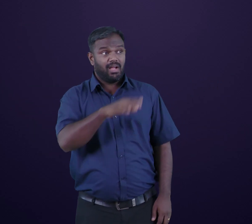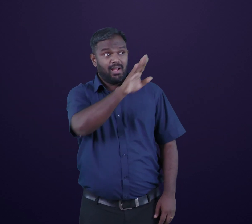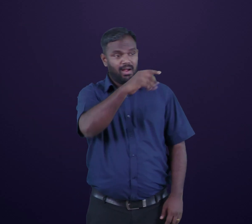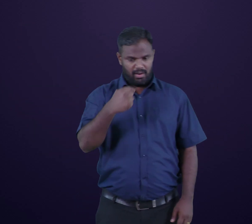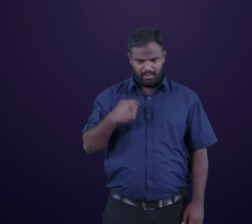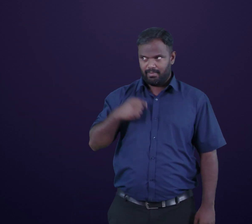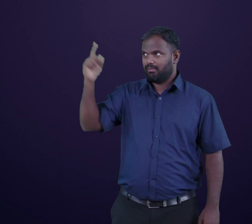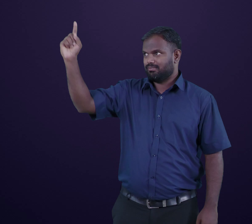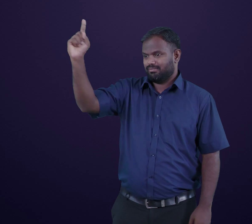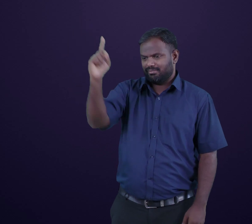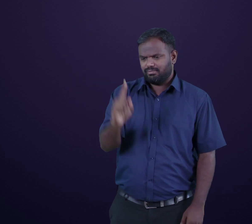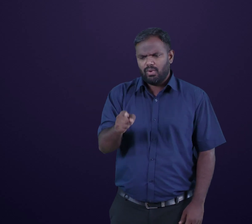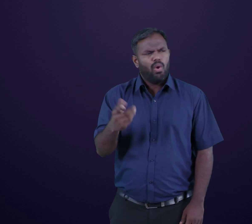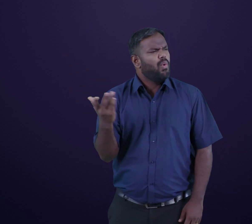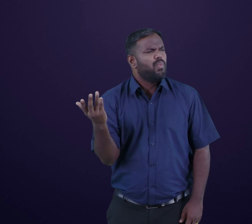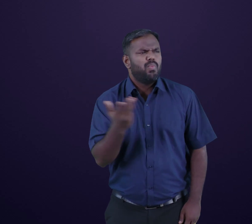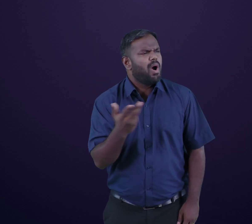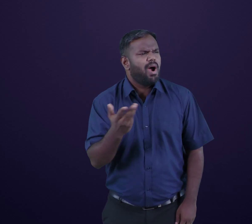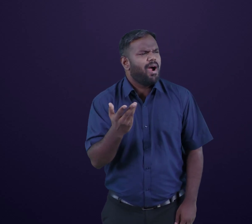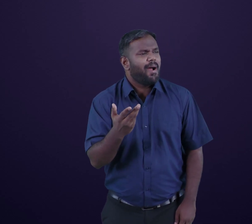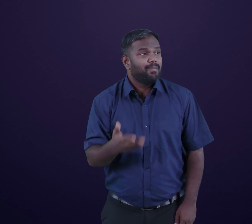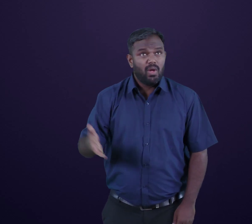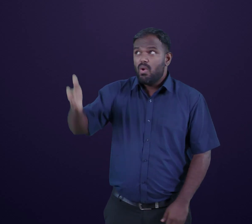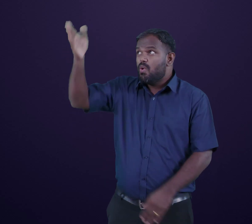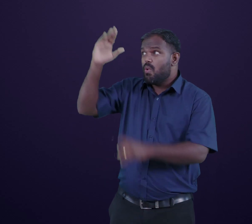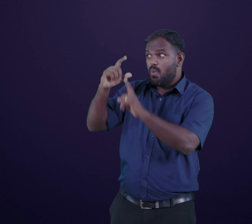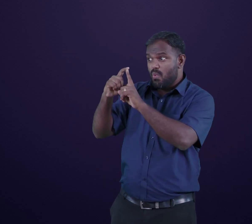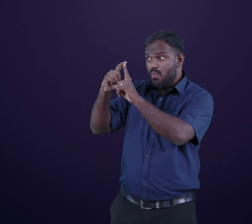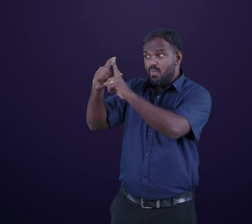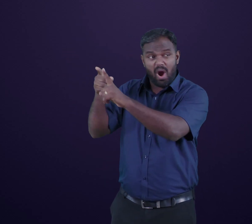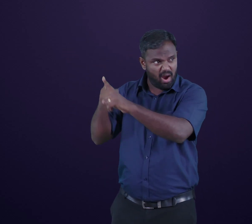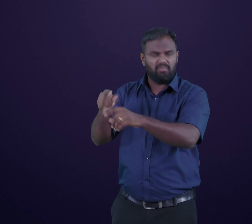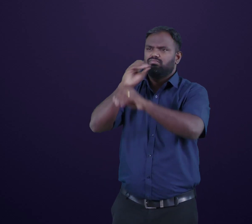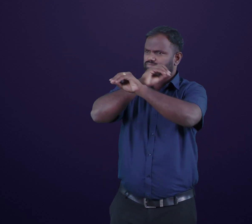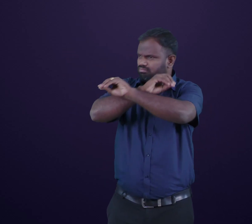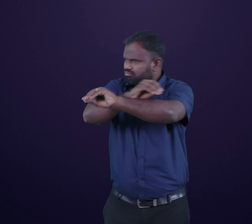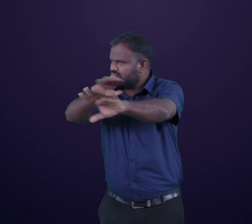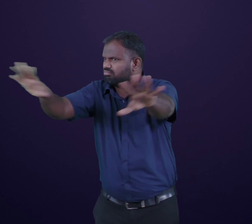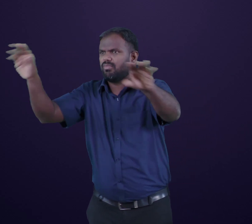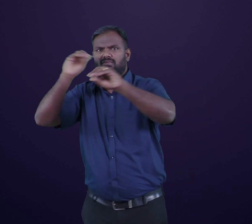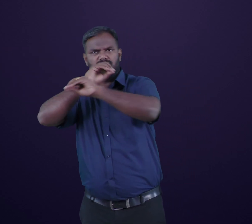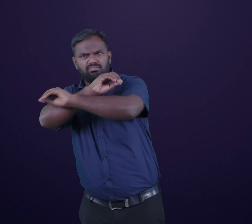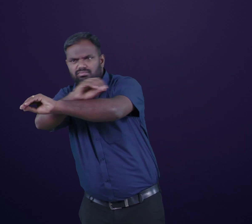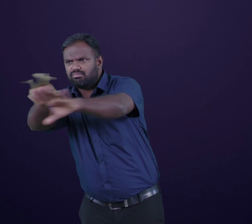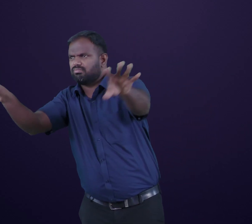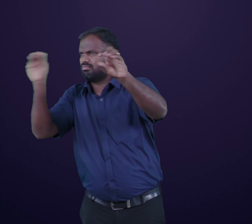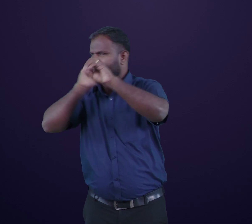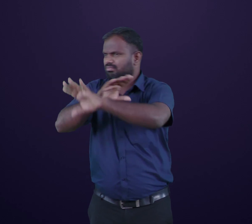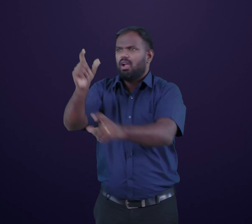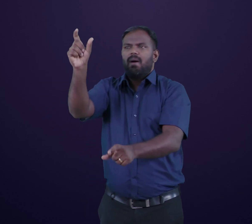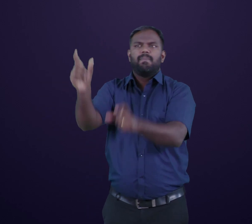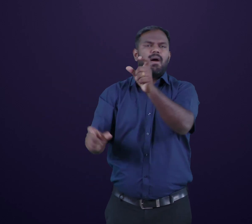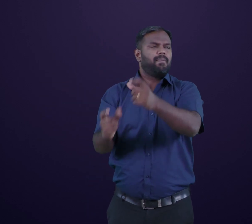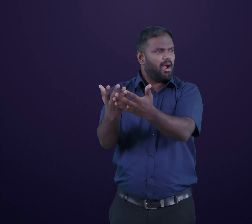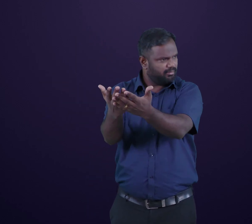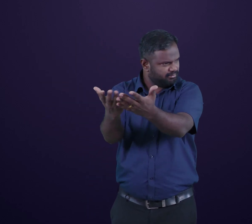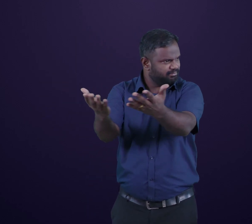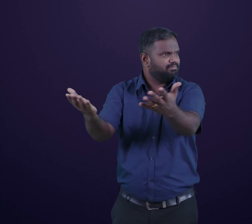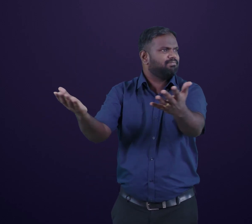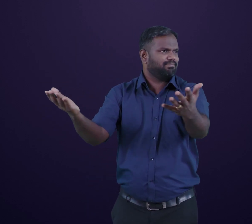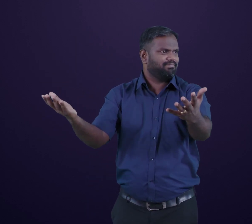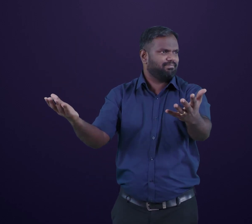and I can tell God’s message to those people too. That is why I came.”